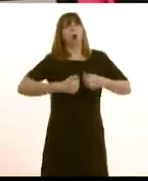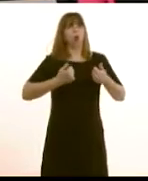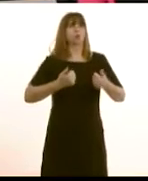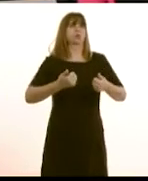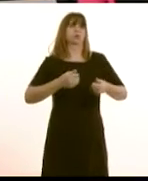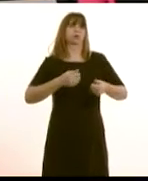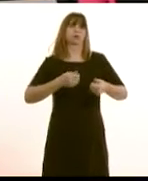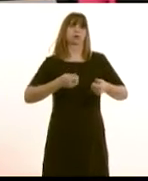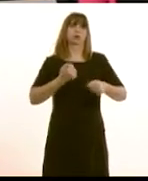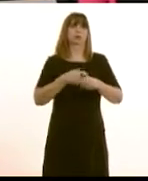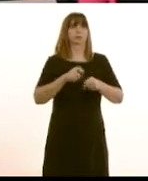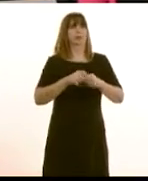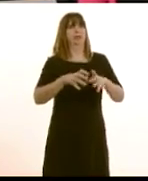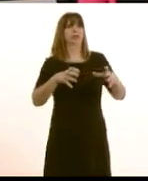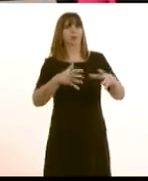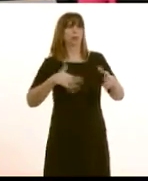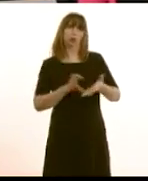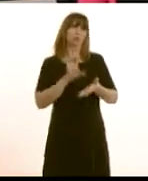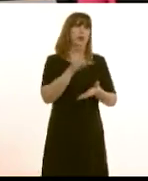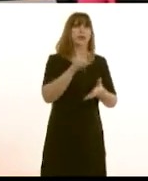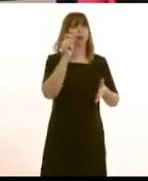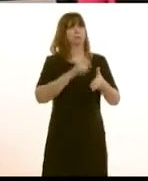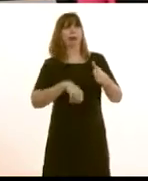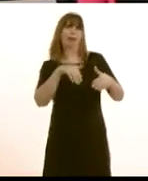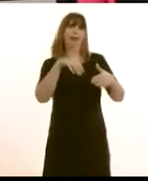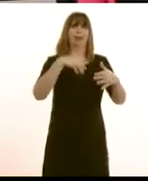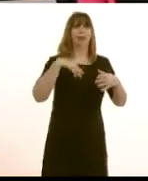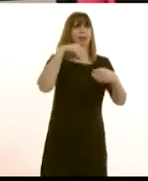They don't want to put the money up front to actually buy into practice under the contractor